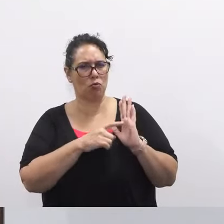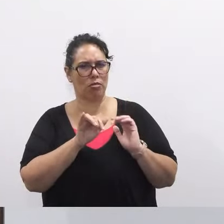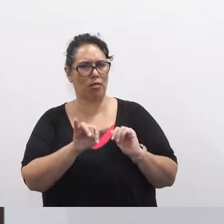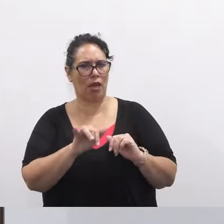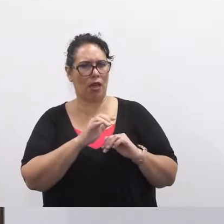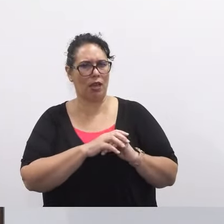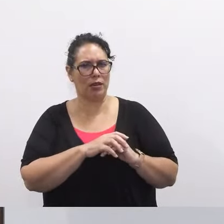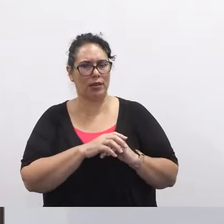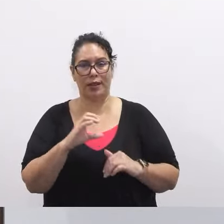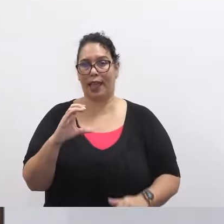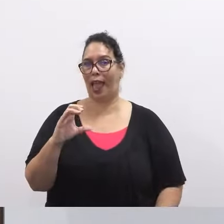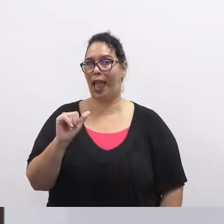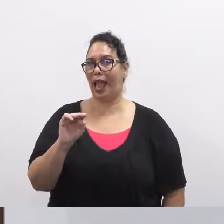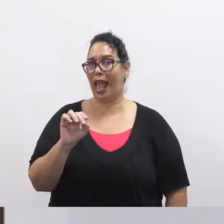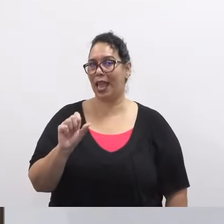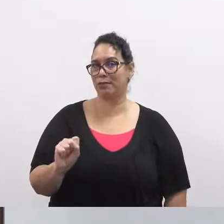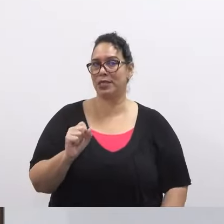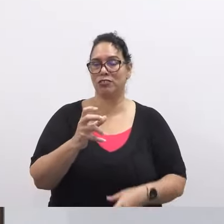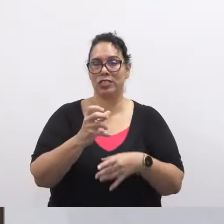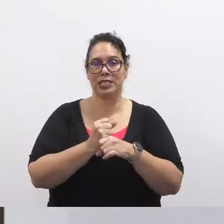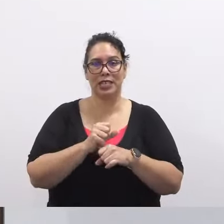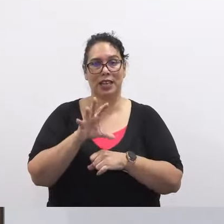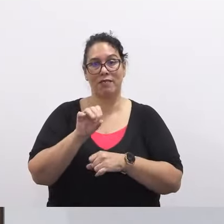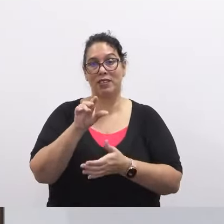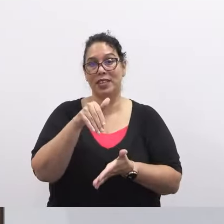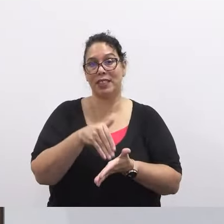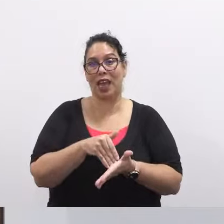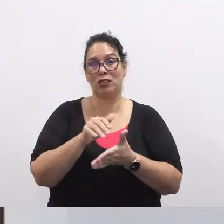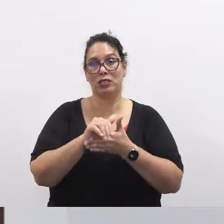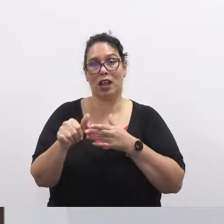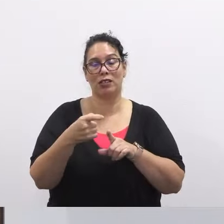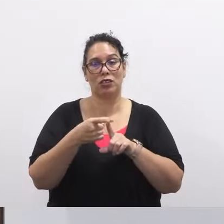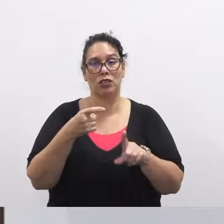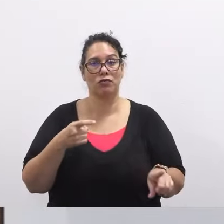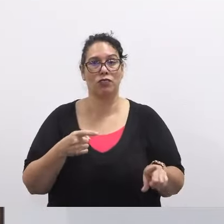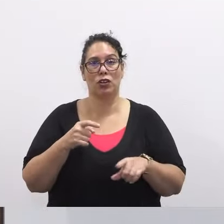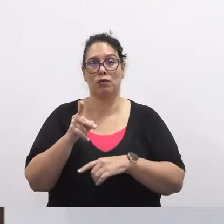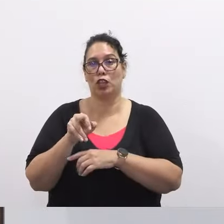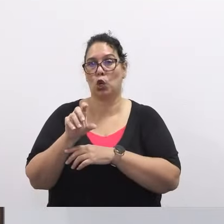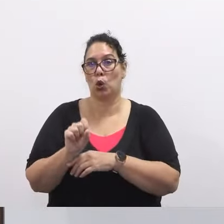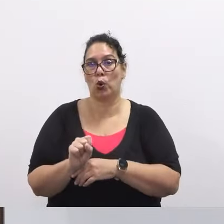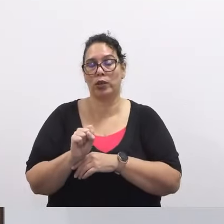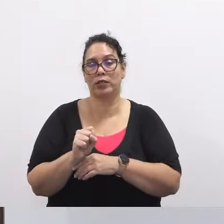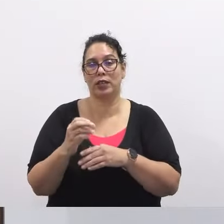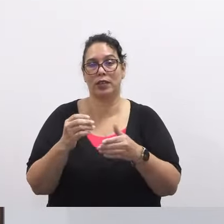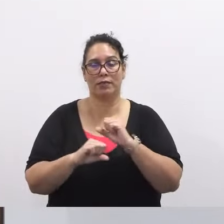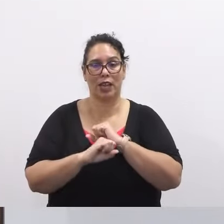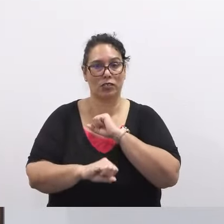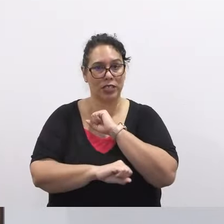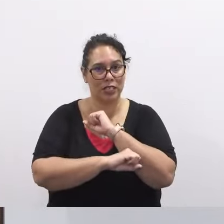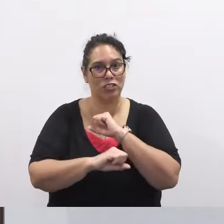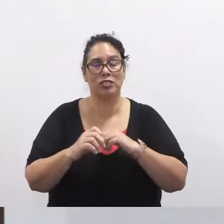the camps received $50,000 from the Norris Foundation and the Parker Hannifin Corporation